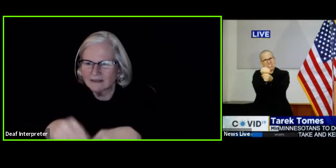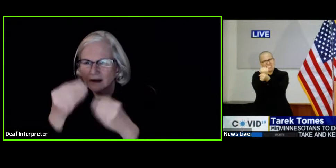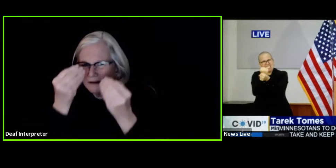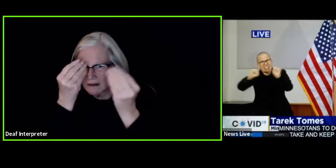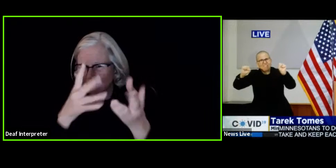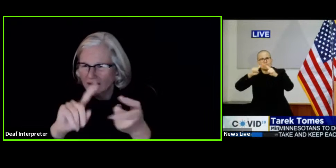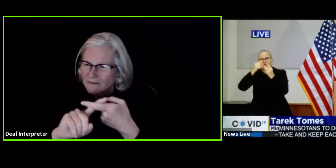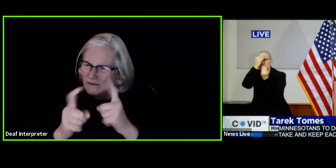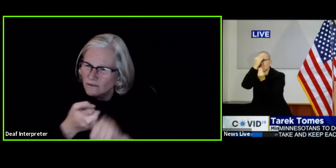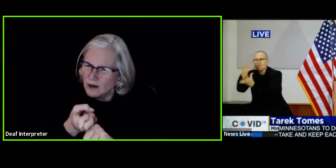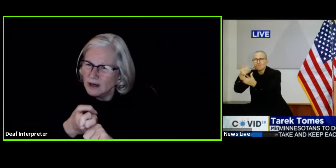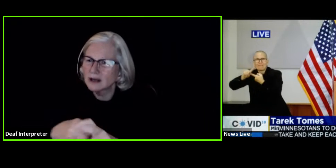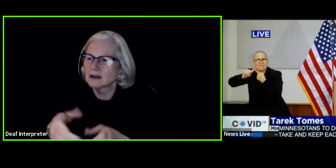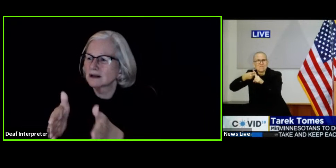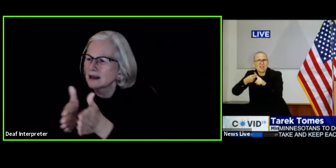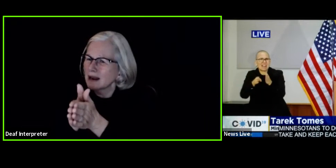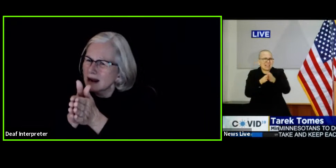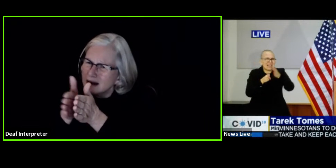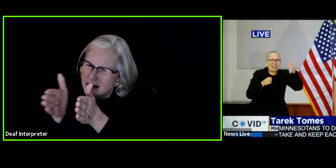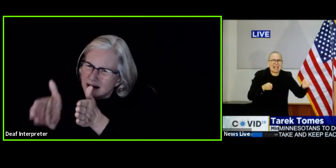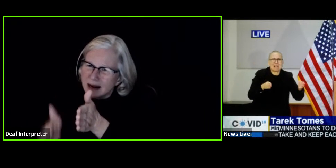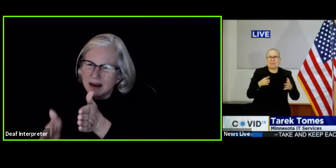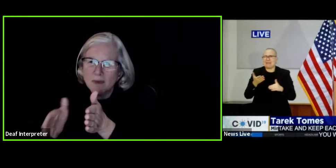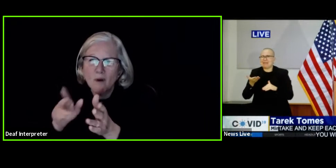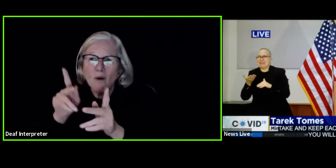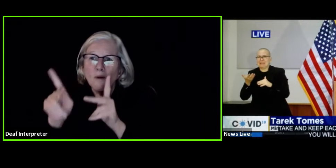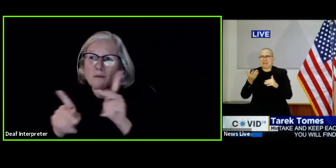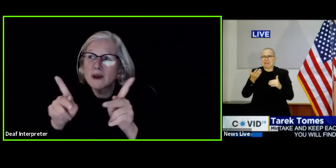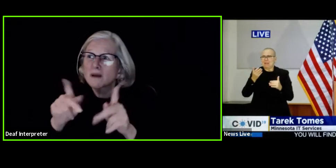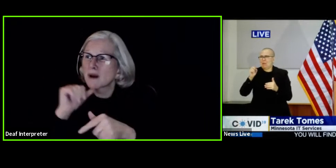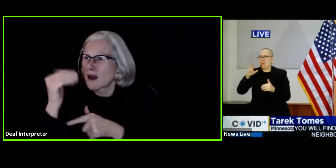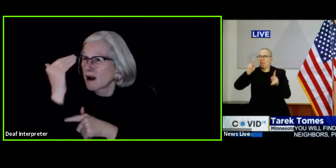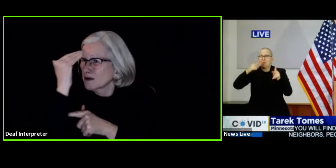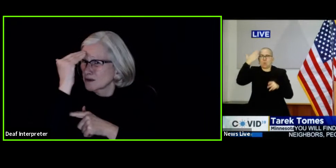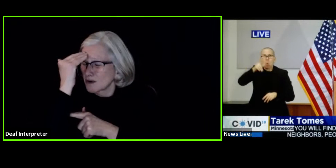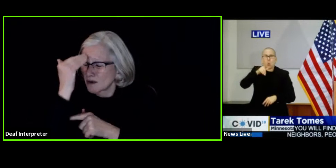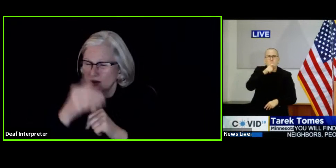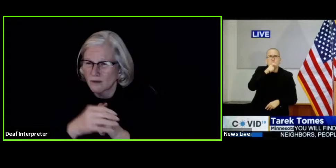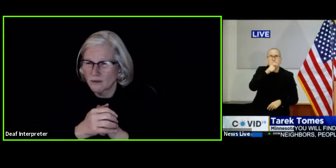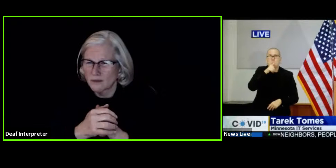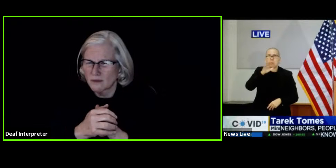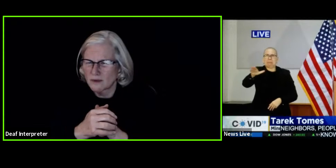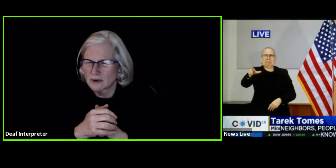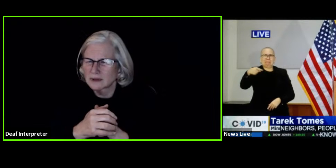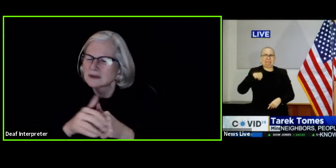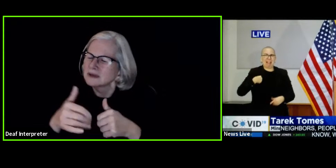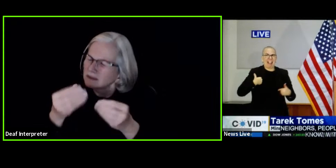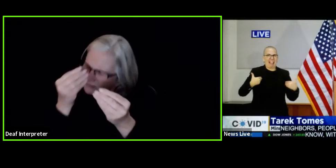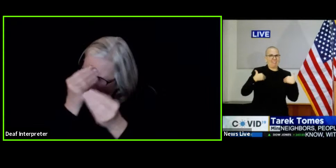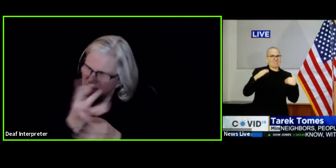NOT KNOW OF A POTENTIAL EXPOSURE TO COVID-19 IS ESSENTIAL TO SLOWING THE SPREAD